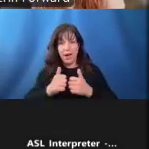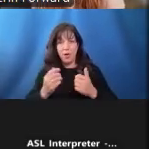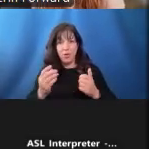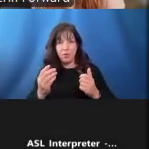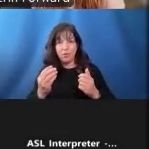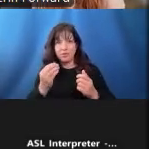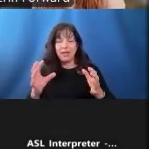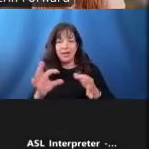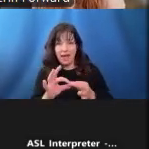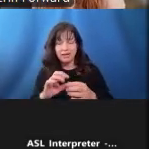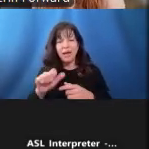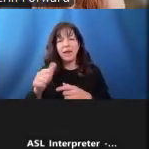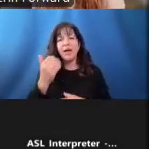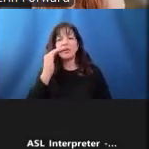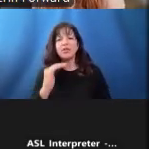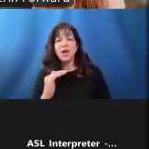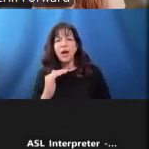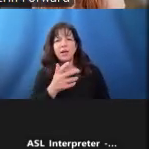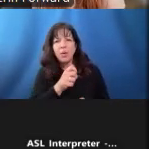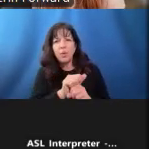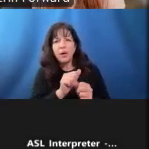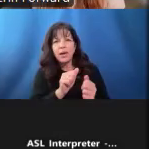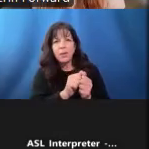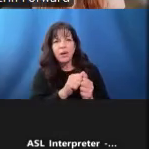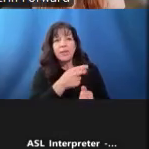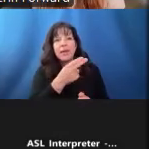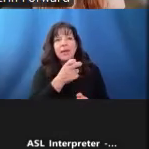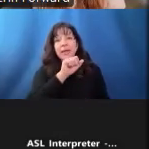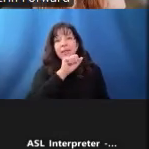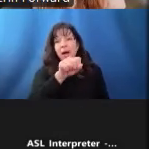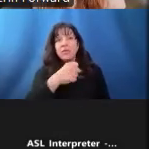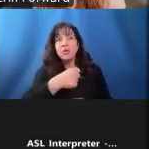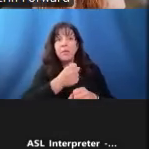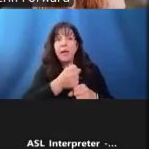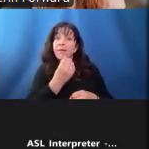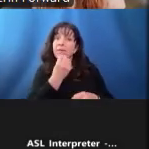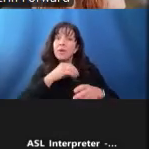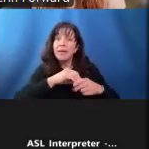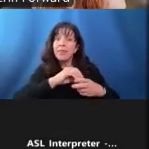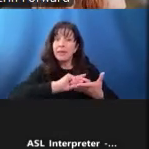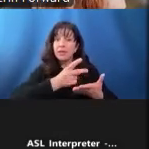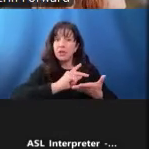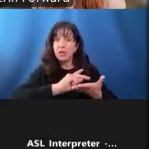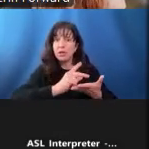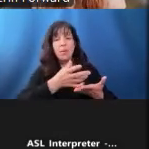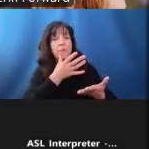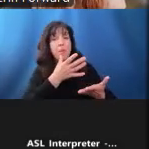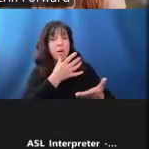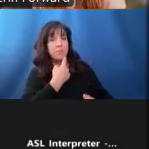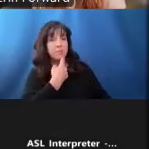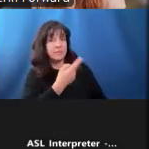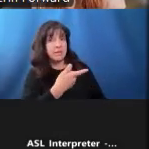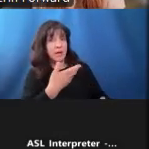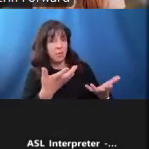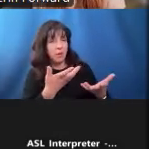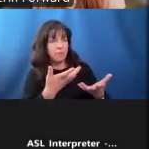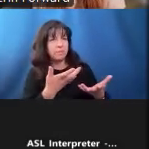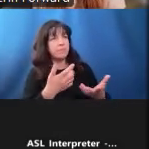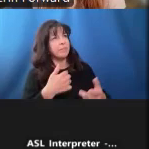child I was working with recently, he loves to make food in the kitchen, and mom said I asked him to go grab something